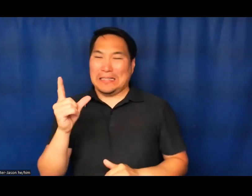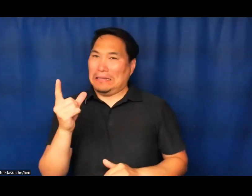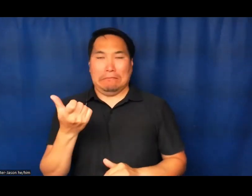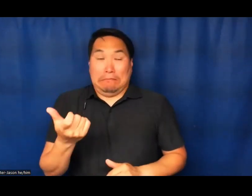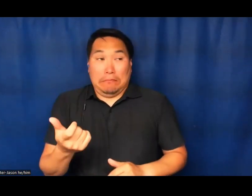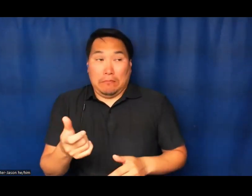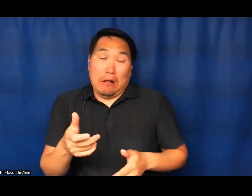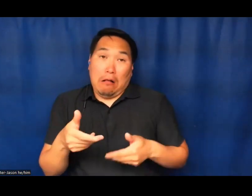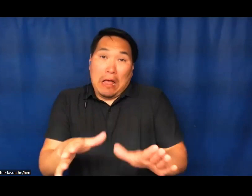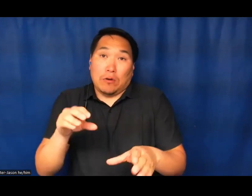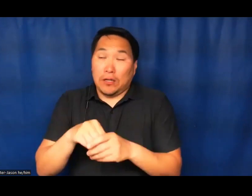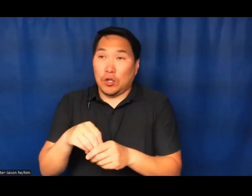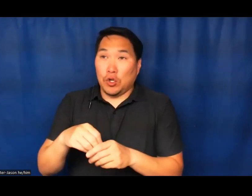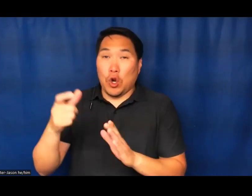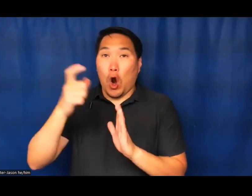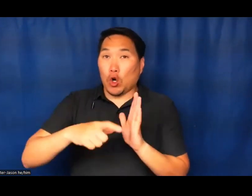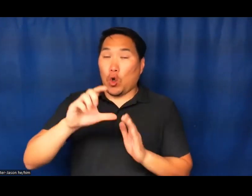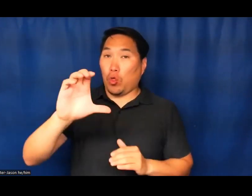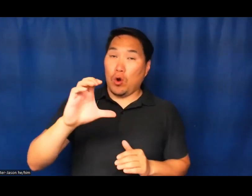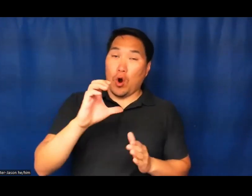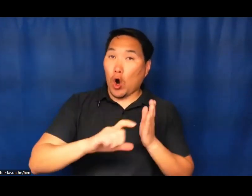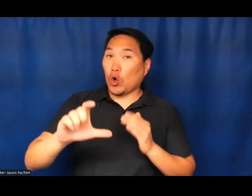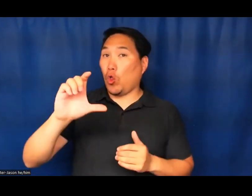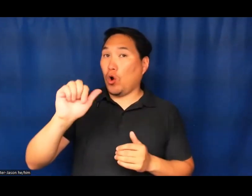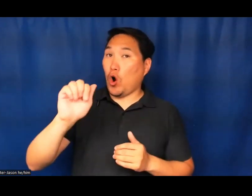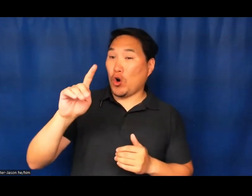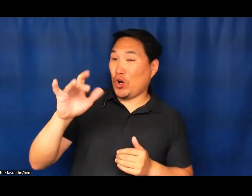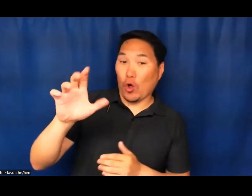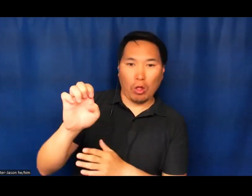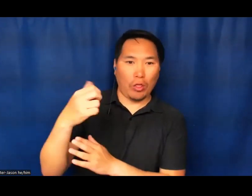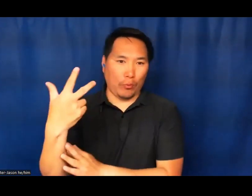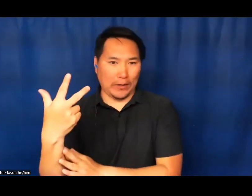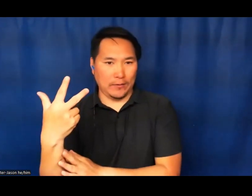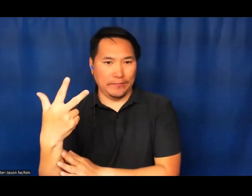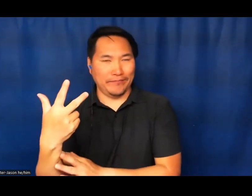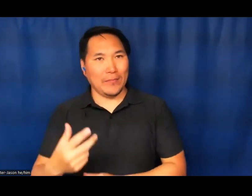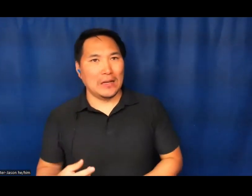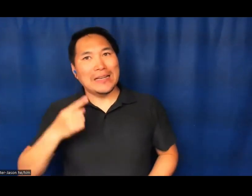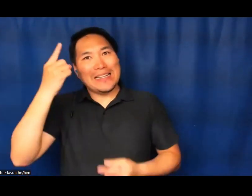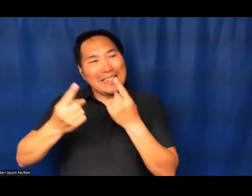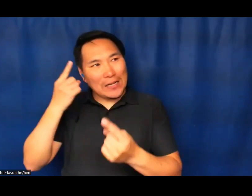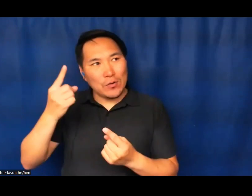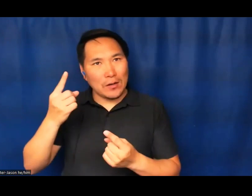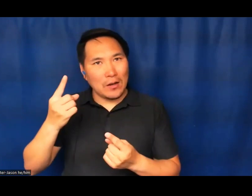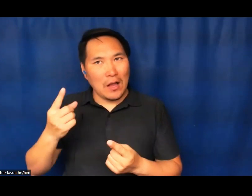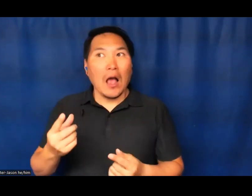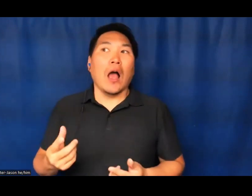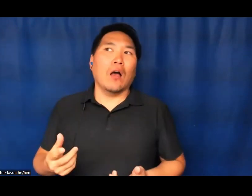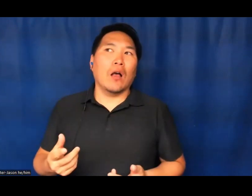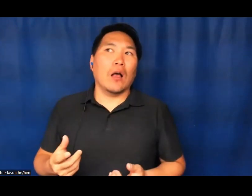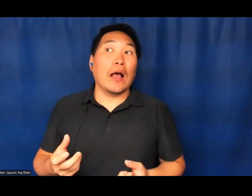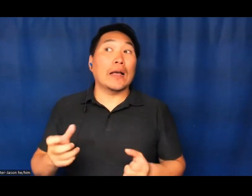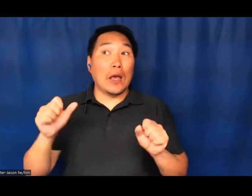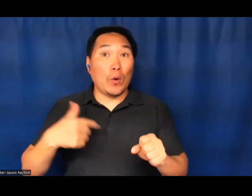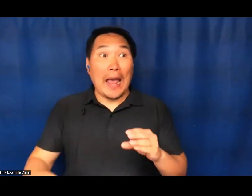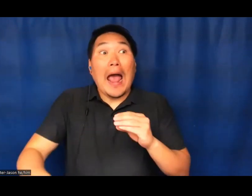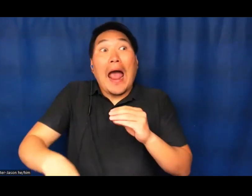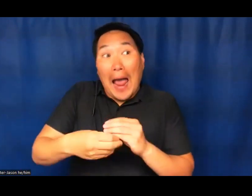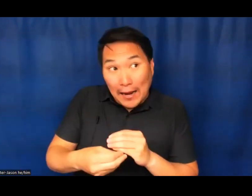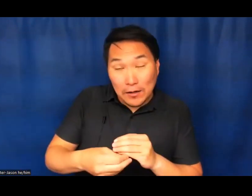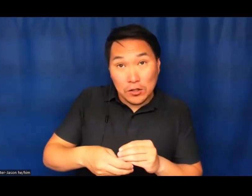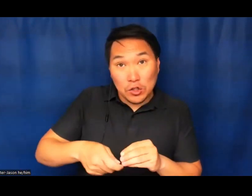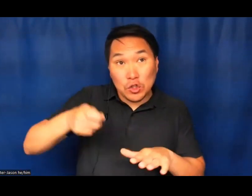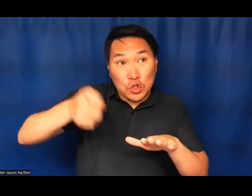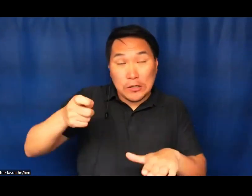I think that the prospect of increasing the size of the court is constitutional but has